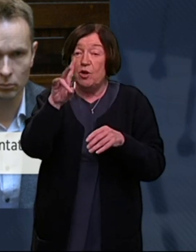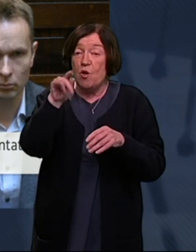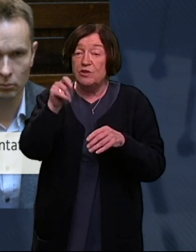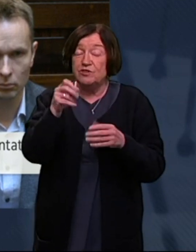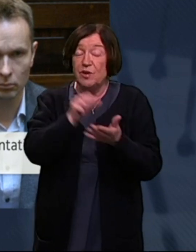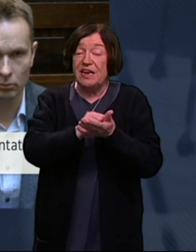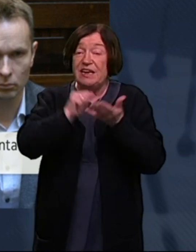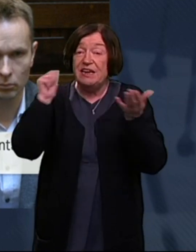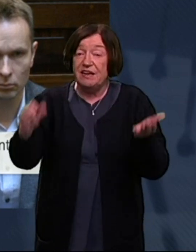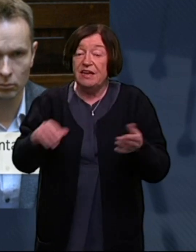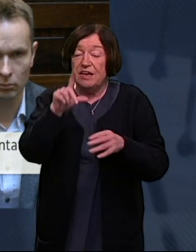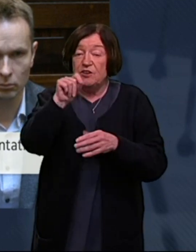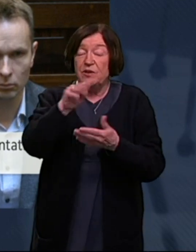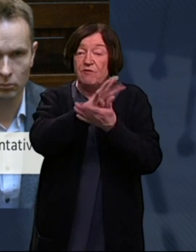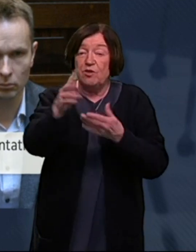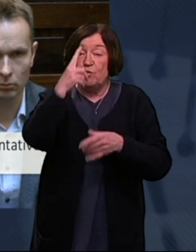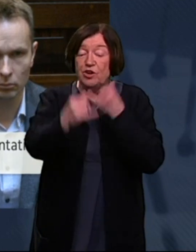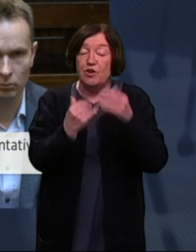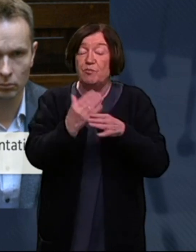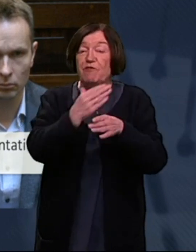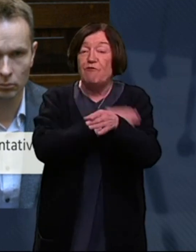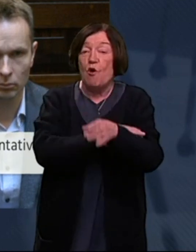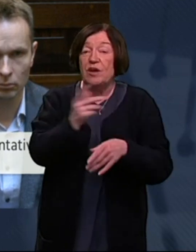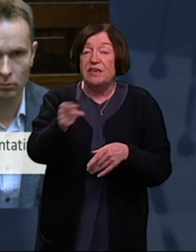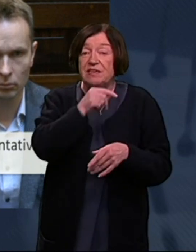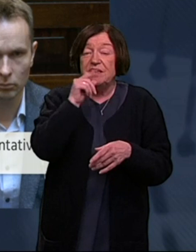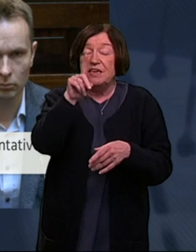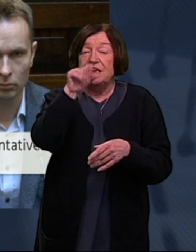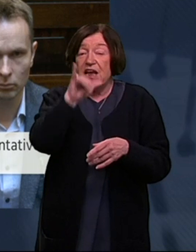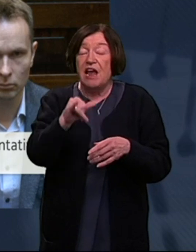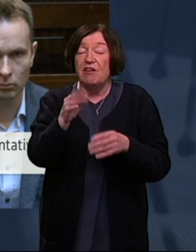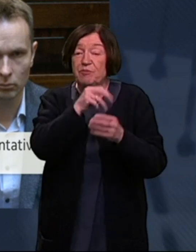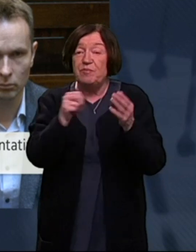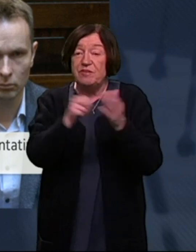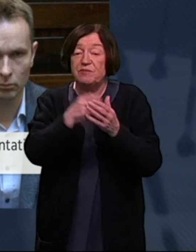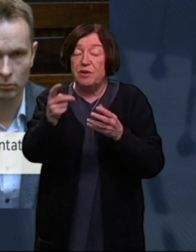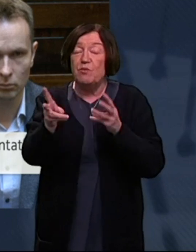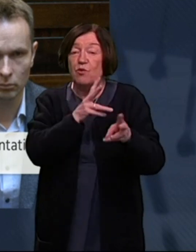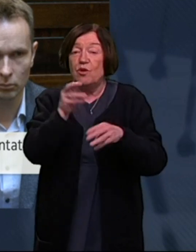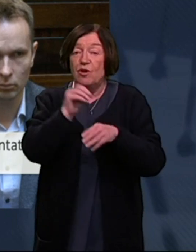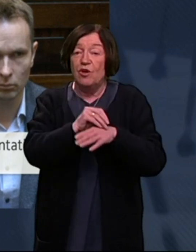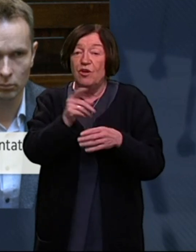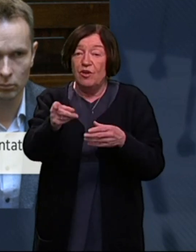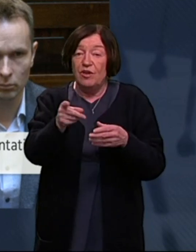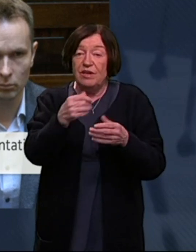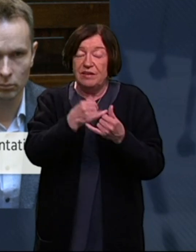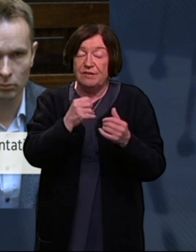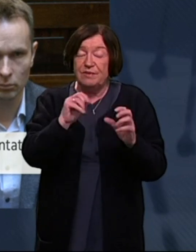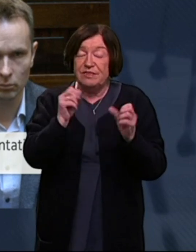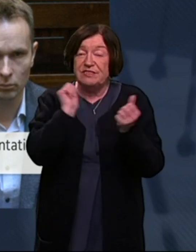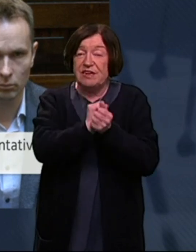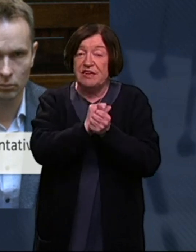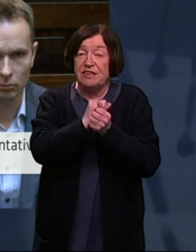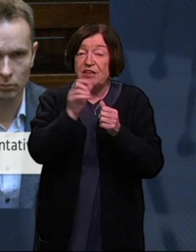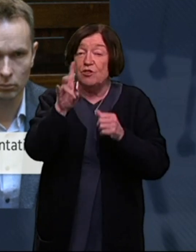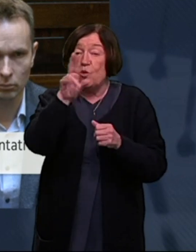In 2014, the year before that happened, he said the dairy industry had been operating under a straitjacket with the quota system.